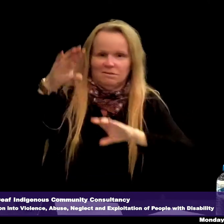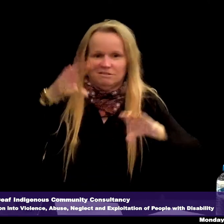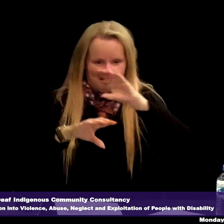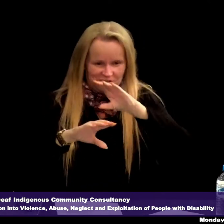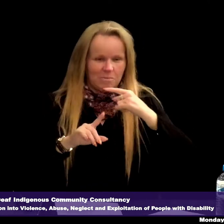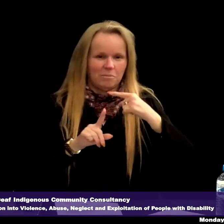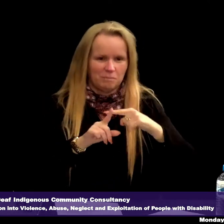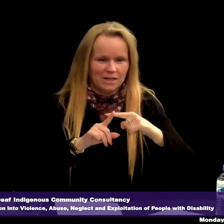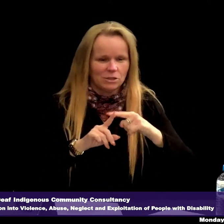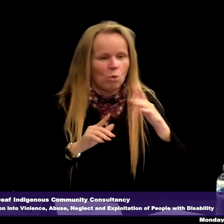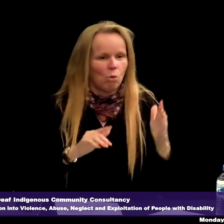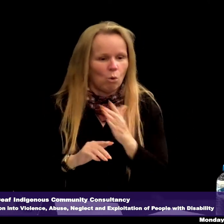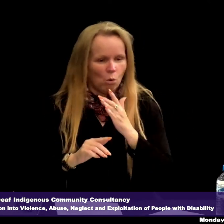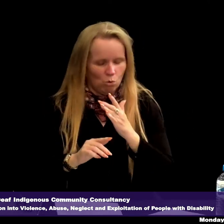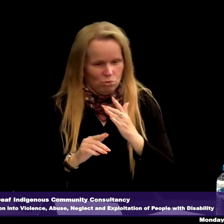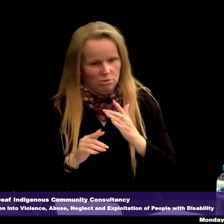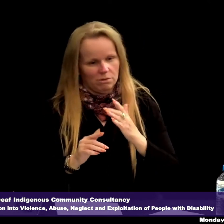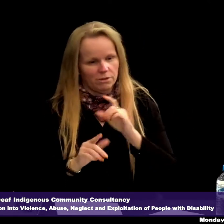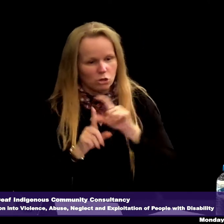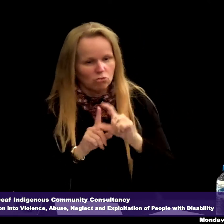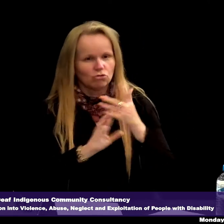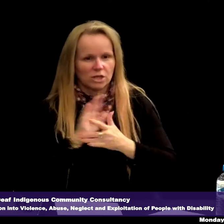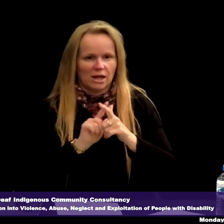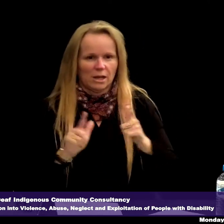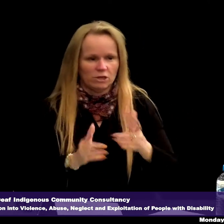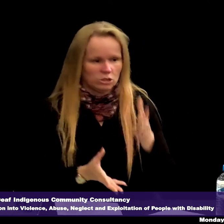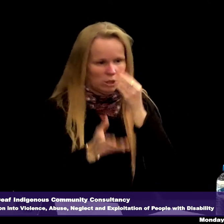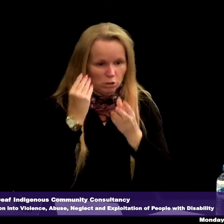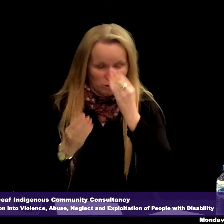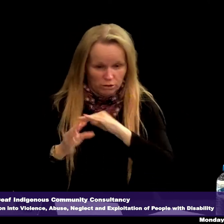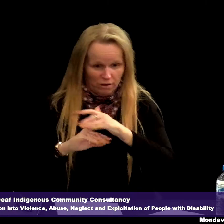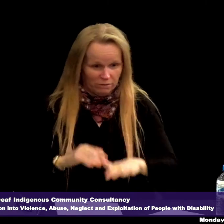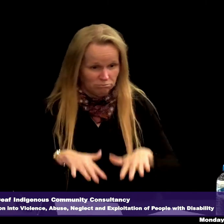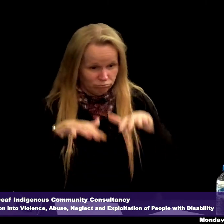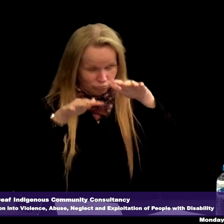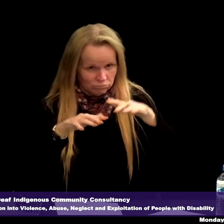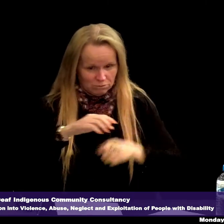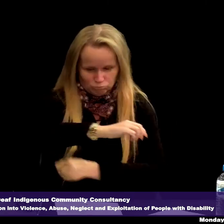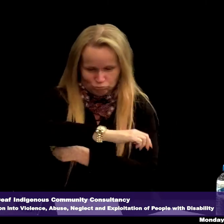and then Auslan. So all of the cultural sign language that I had learned throughout my